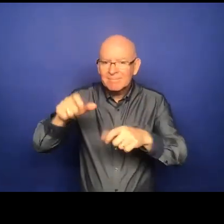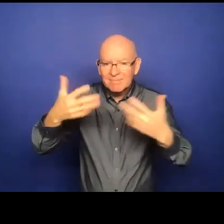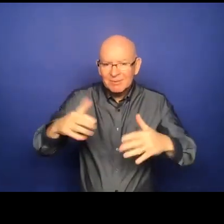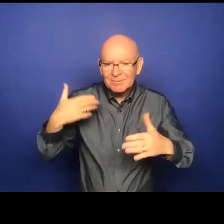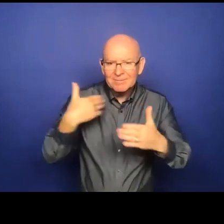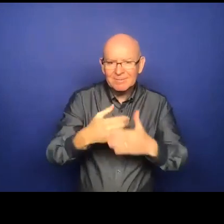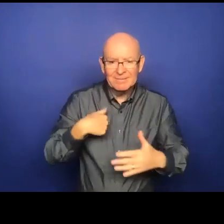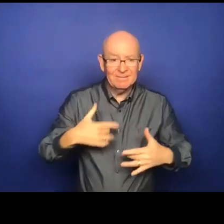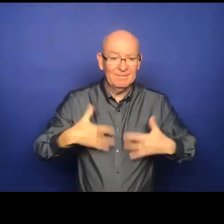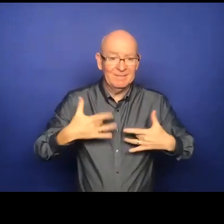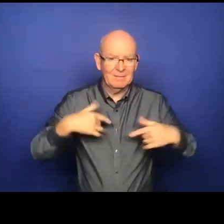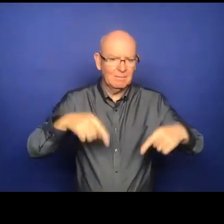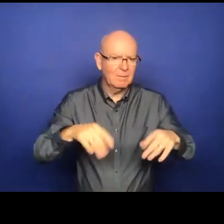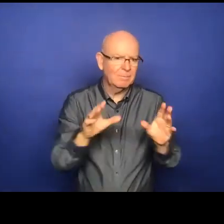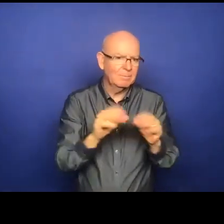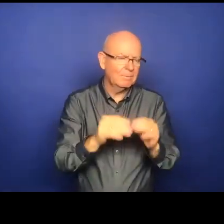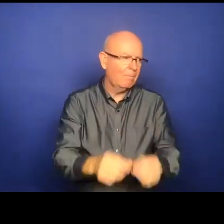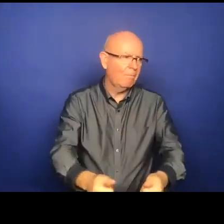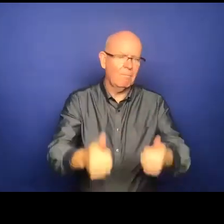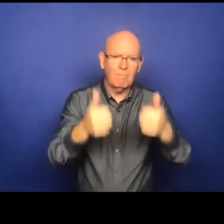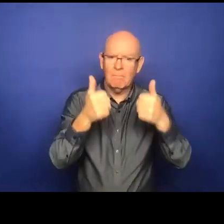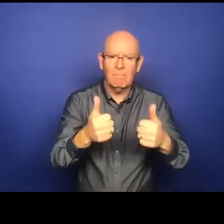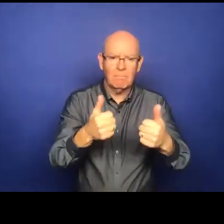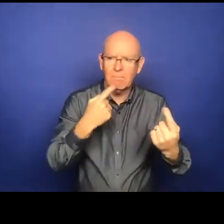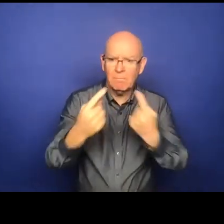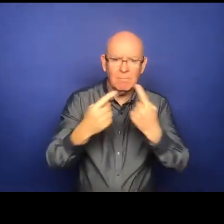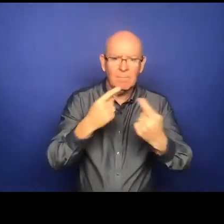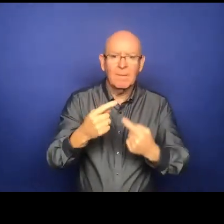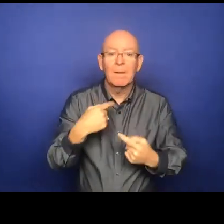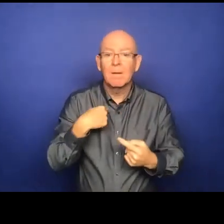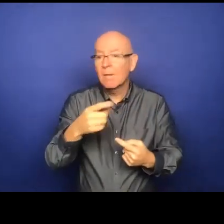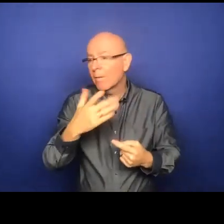that this meeting can be extremely useful. Follow-up questions can